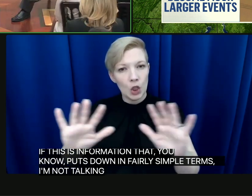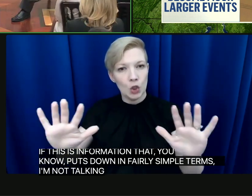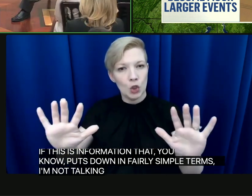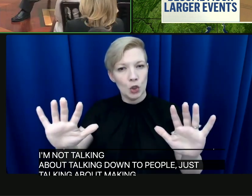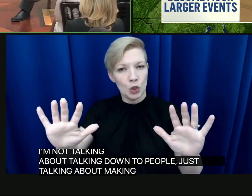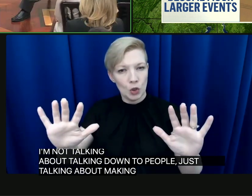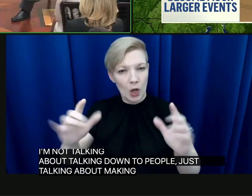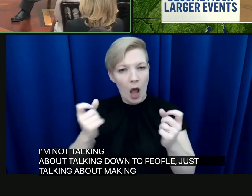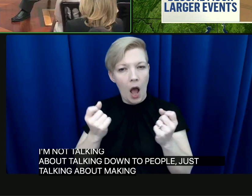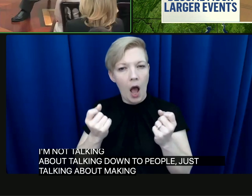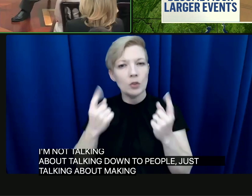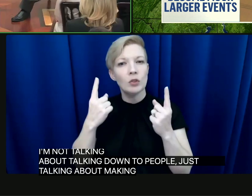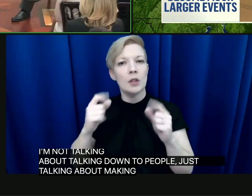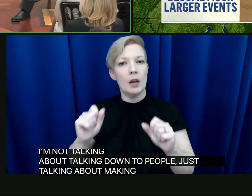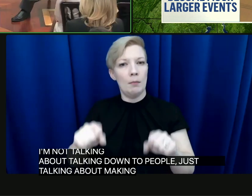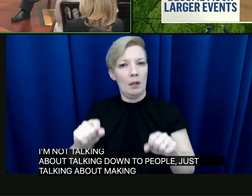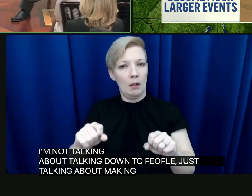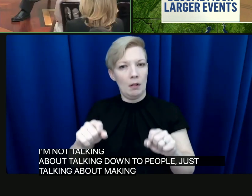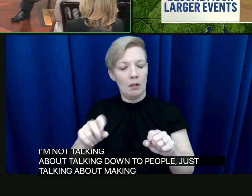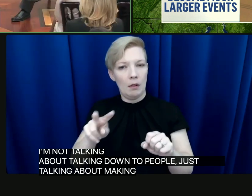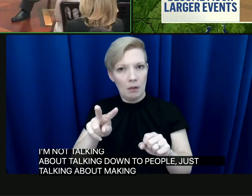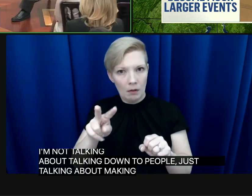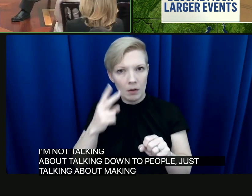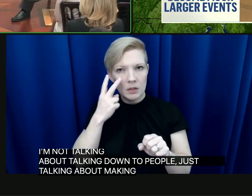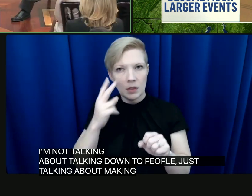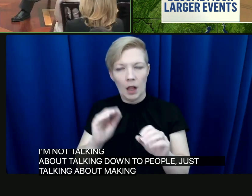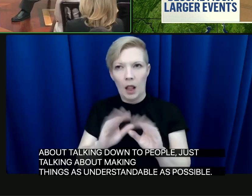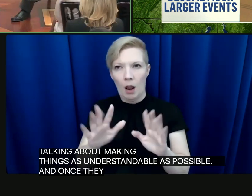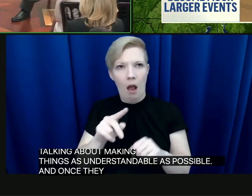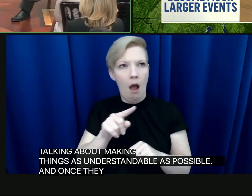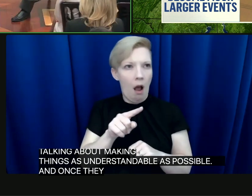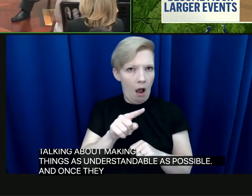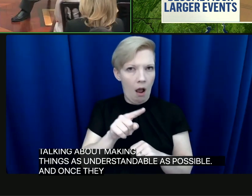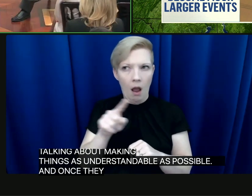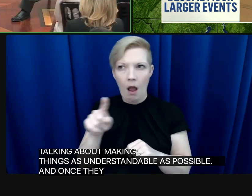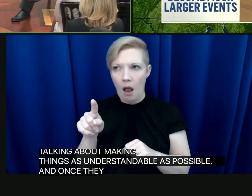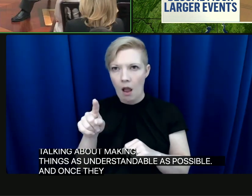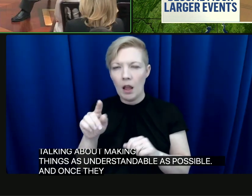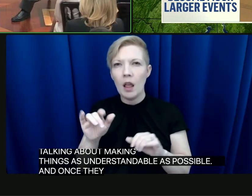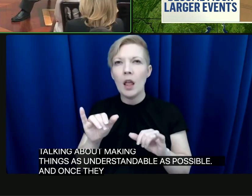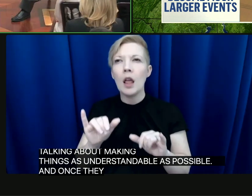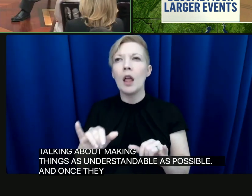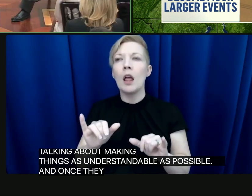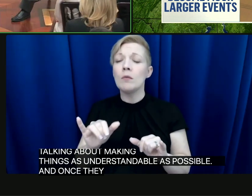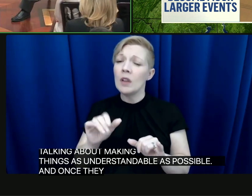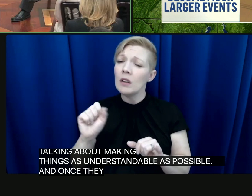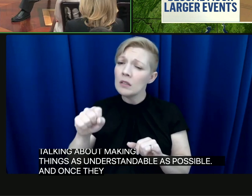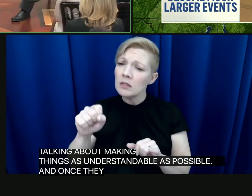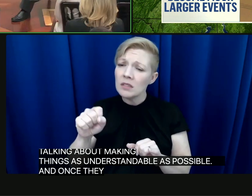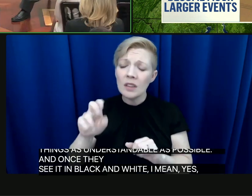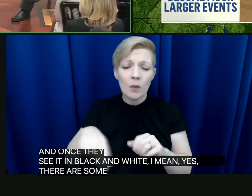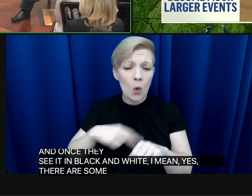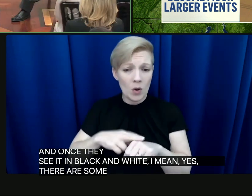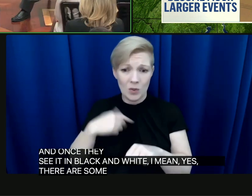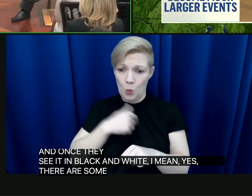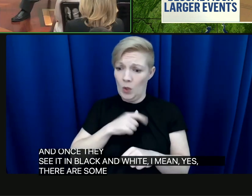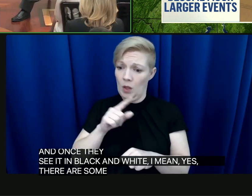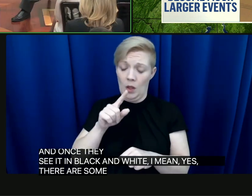And once they see it in black and white, I mean, yes, there are some people who question facts and when you know, you're never going to reach those people.